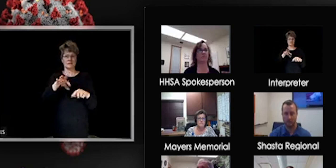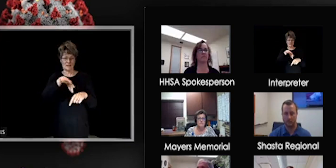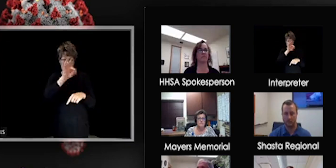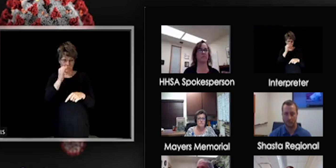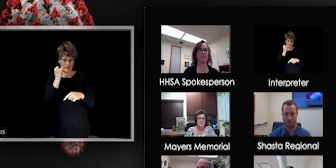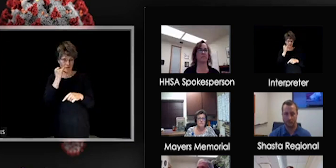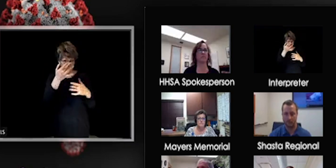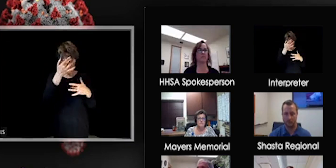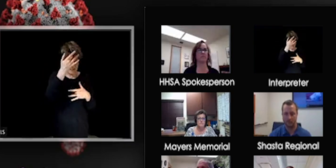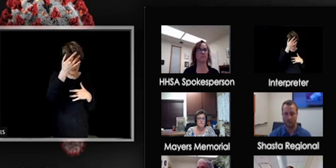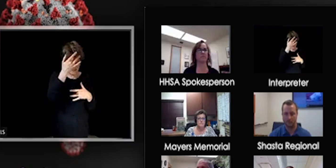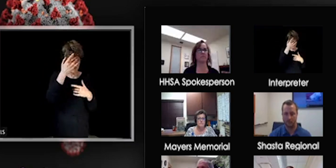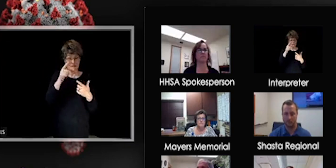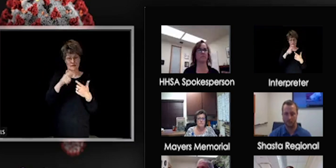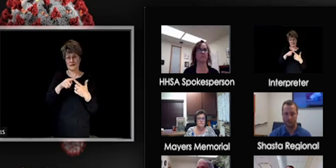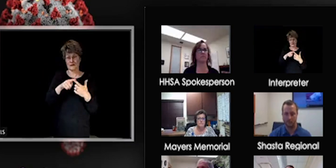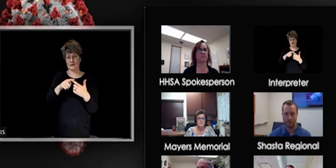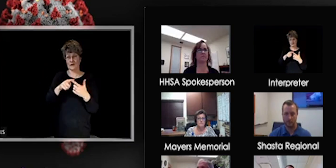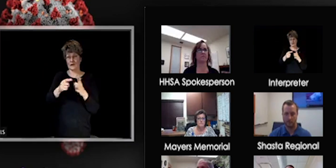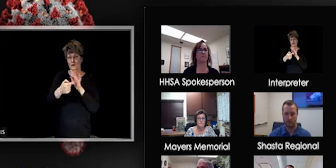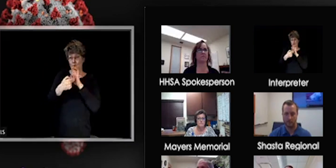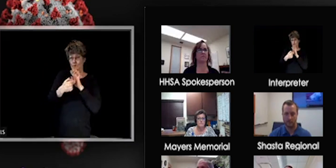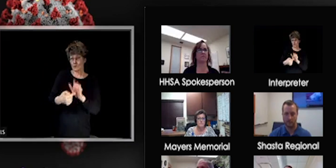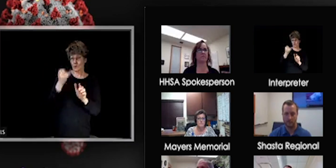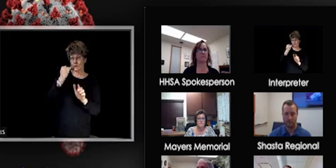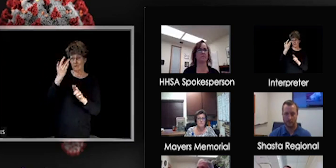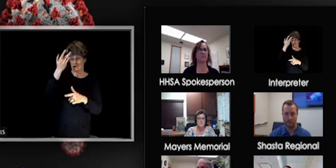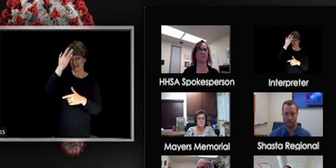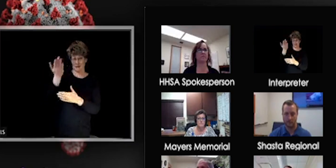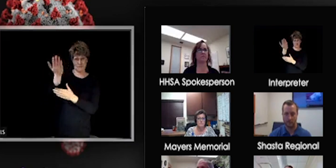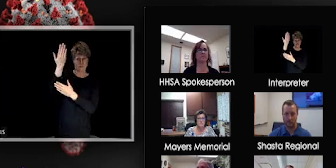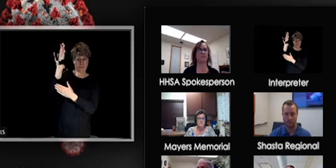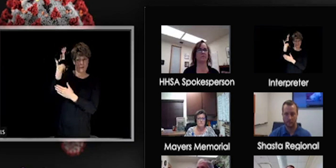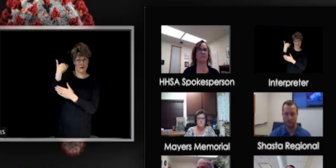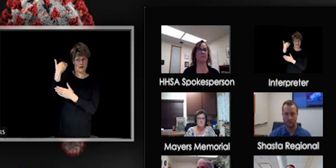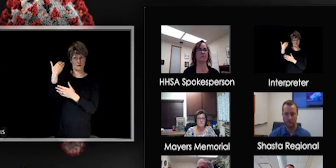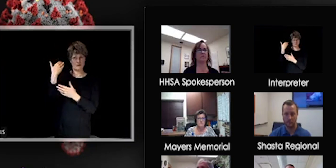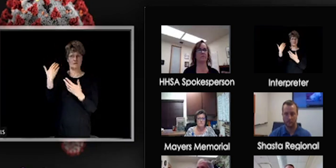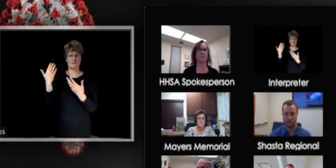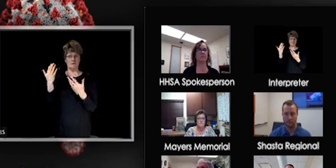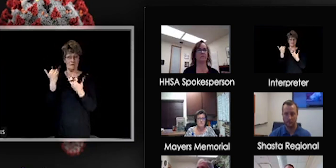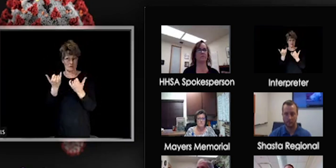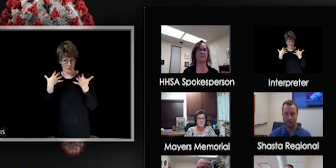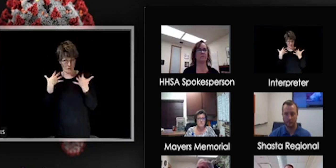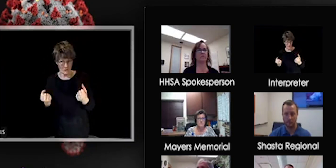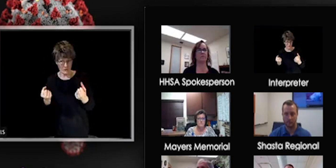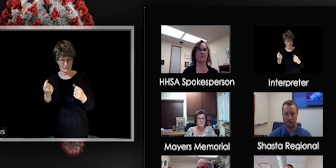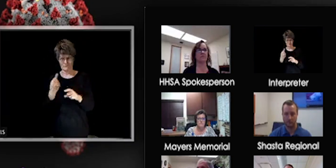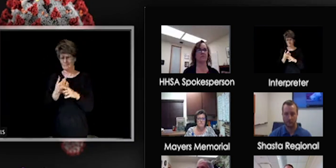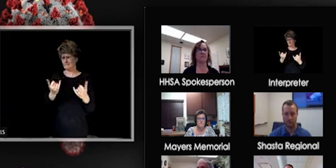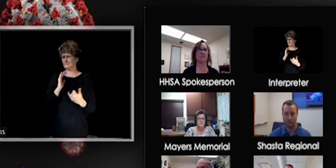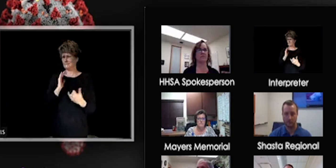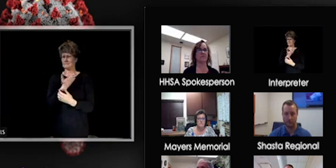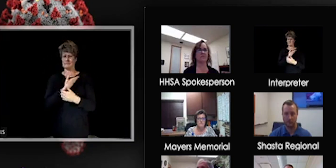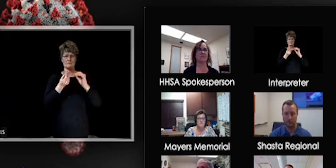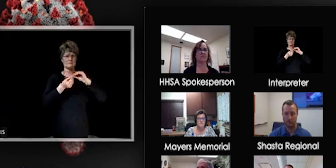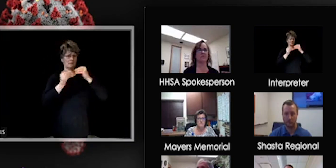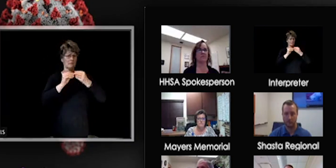is it of past infection. Because our numbers are so low right now, the utility is limited.